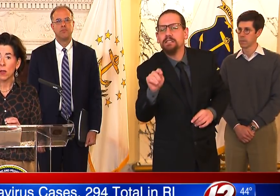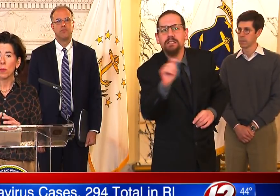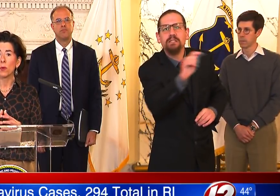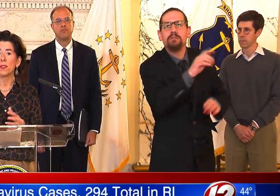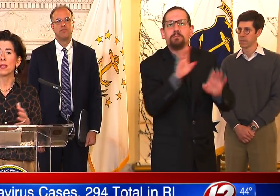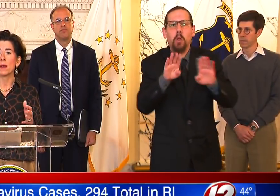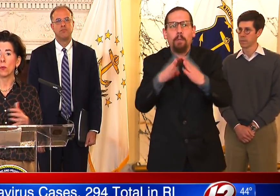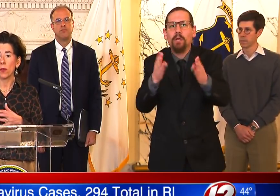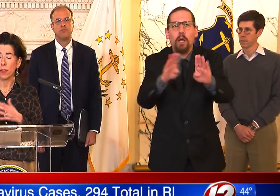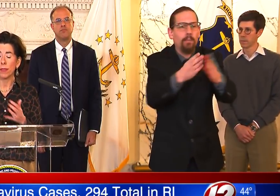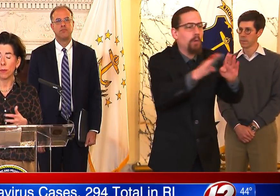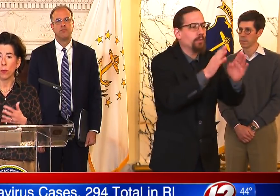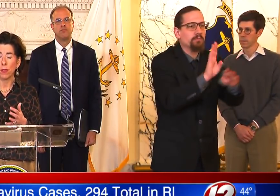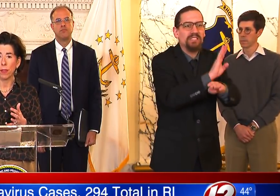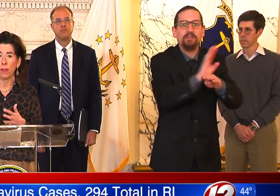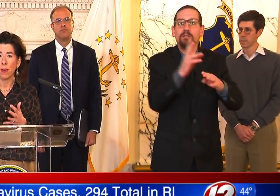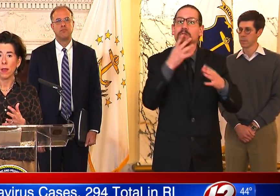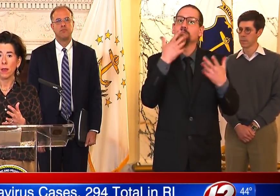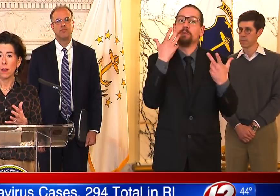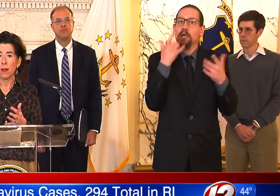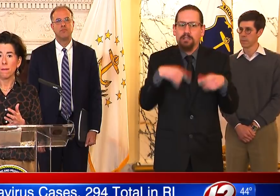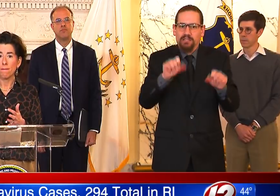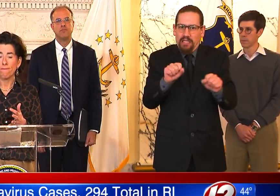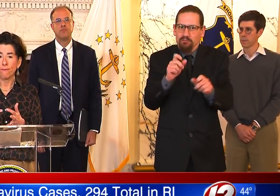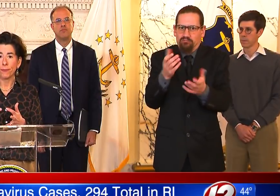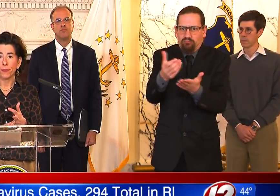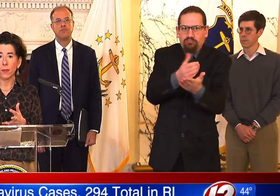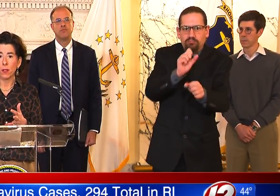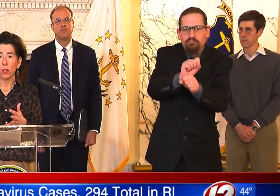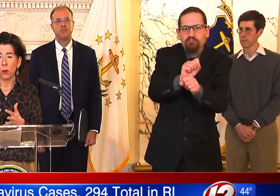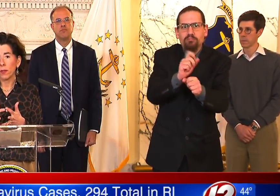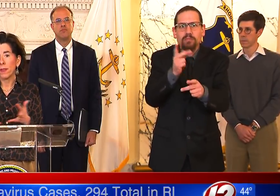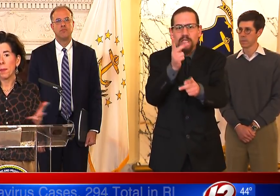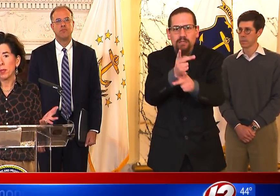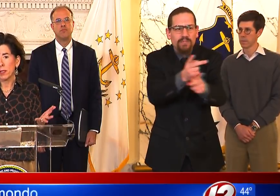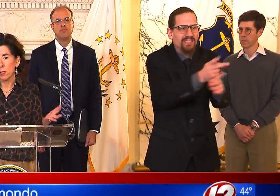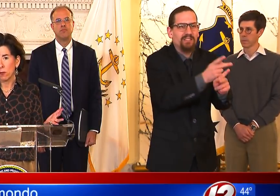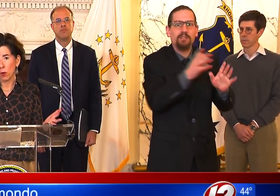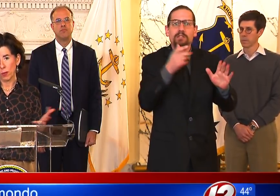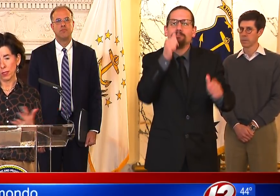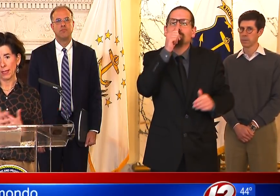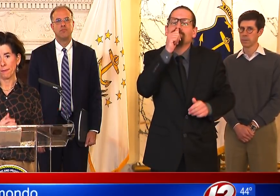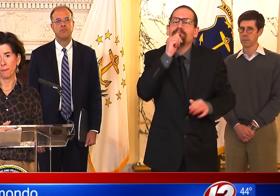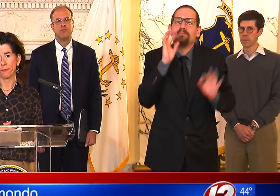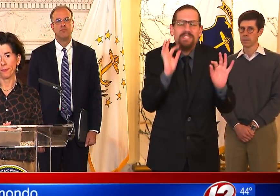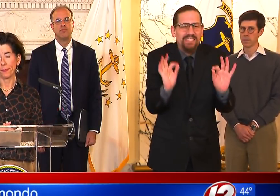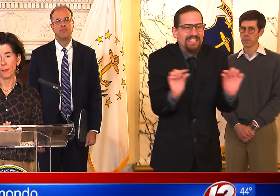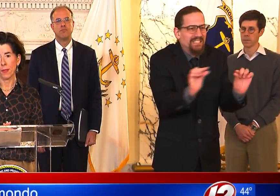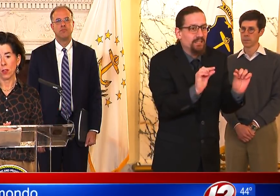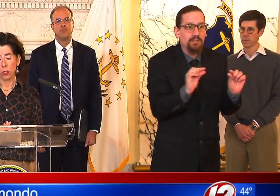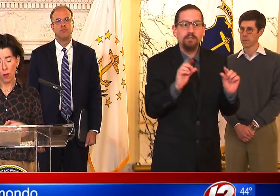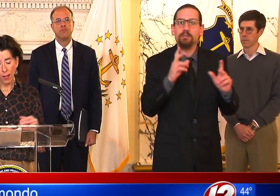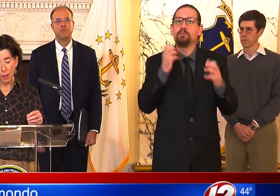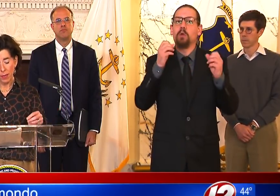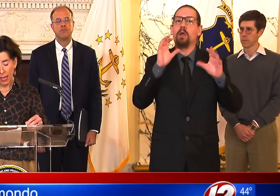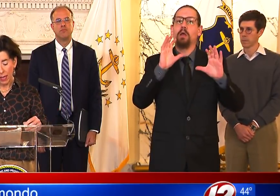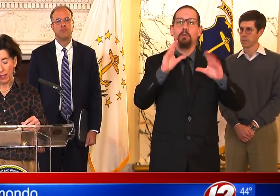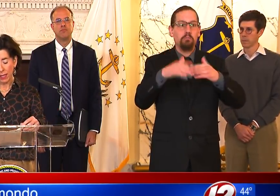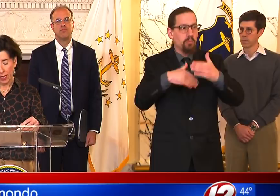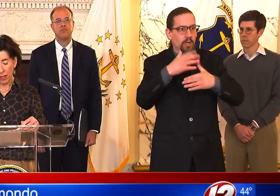TRYING TO LEAVE US MUCH COMMERCE OPEN AS POSSIBLE. I AM TRYING TO ALLOW PEOPLE TO LIVE THEIR LIVES SAFELY